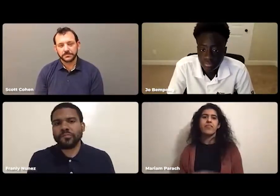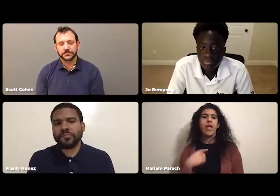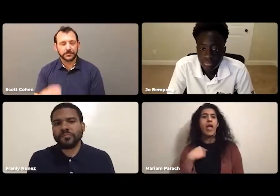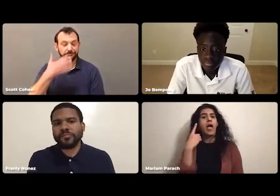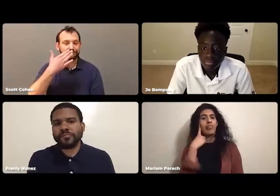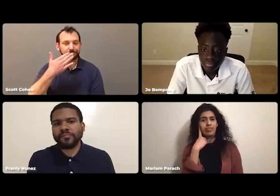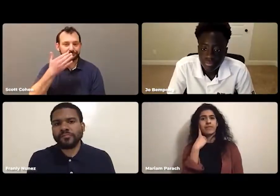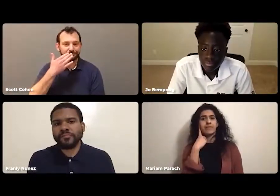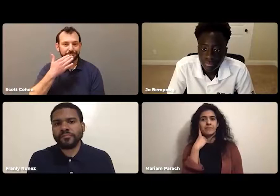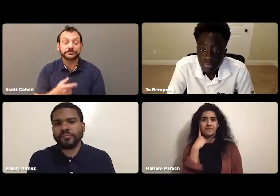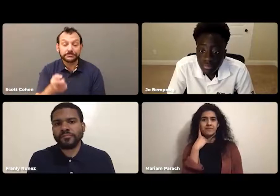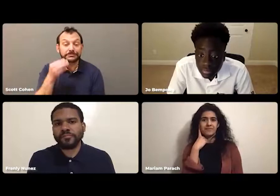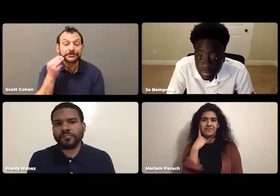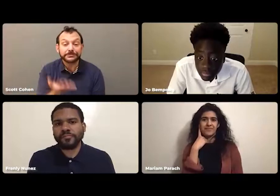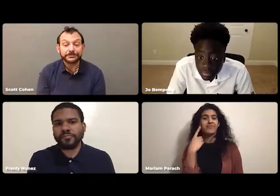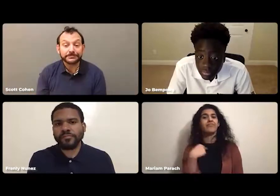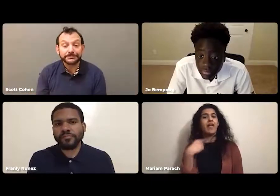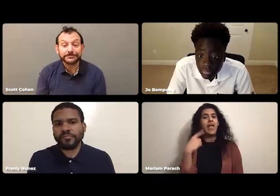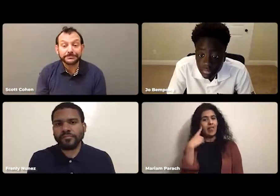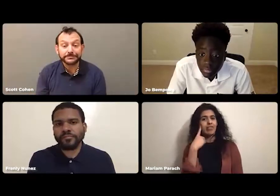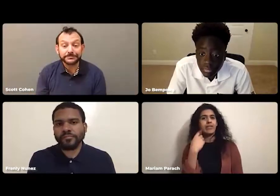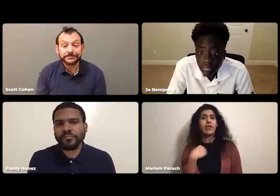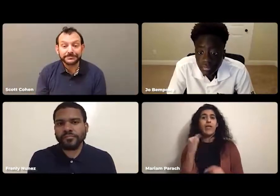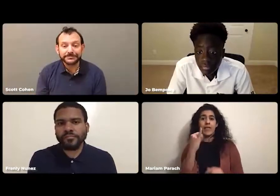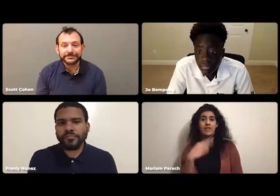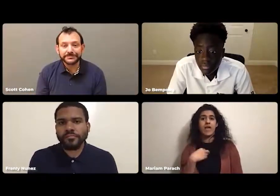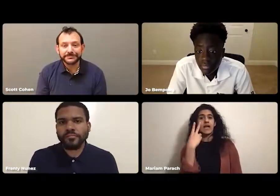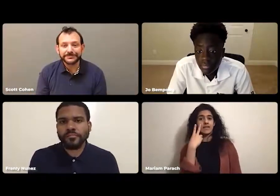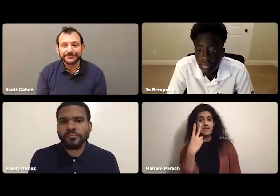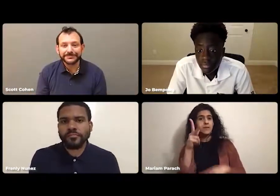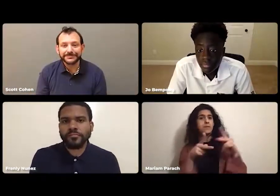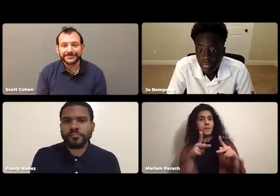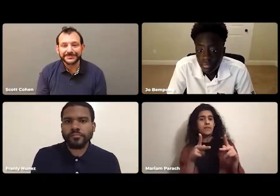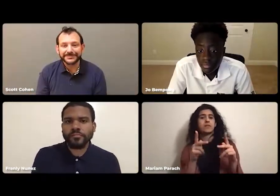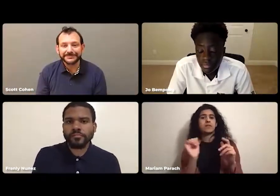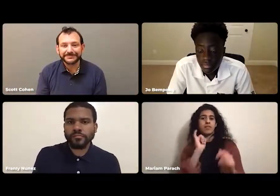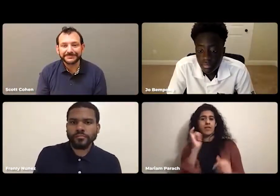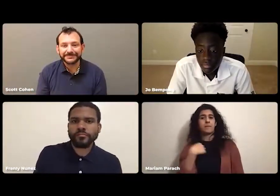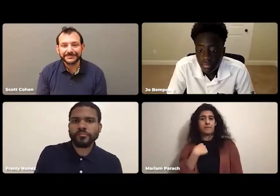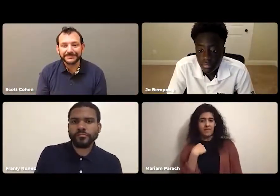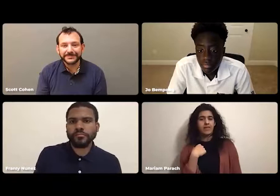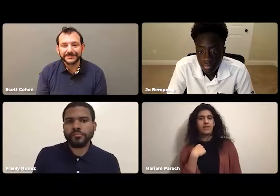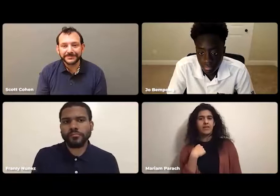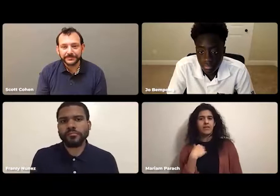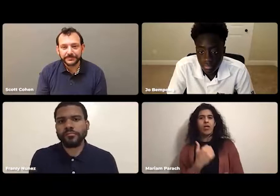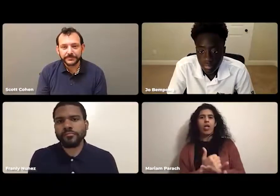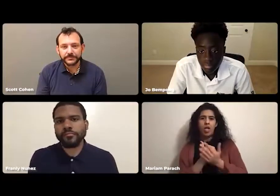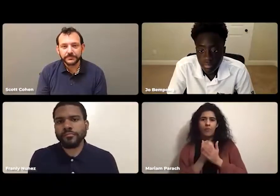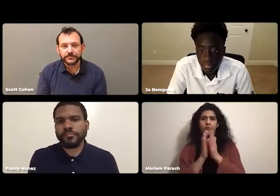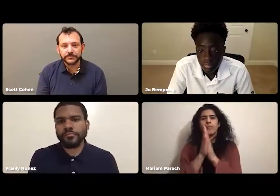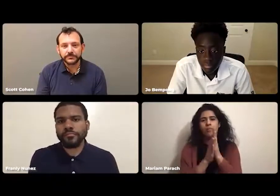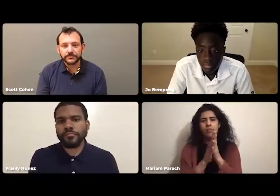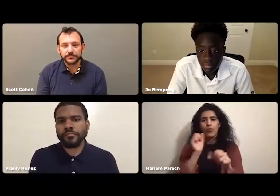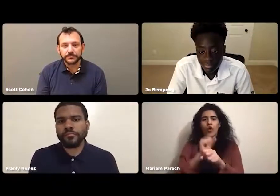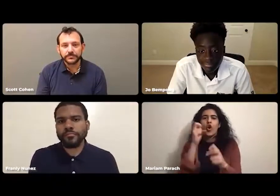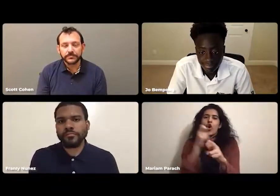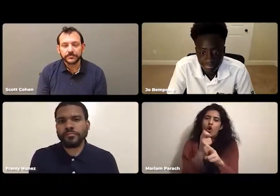And my current environment has more diversity too.